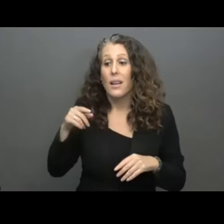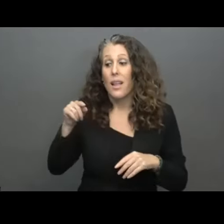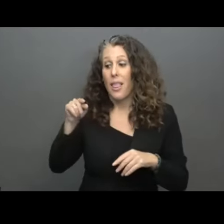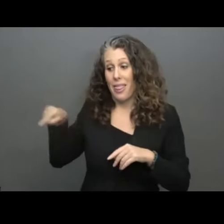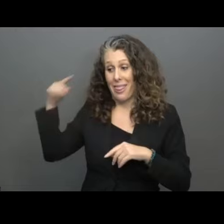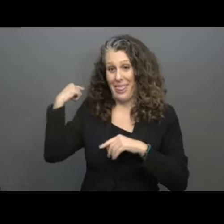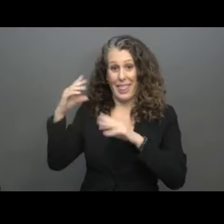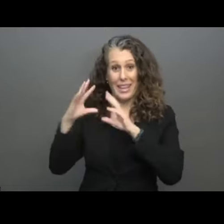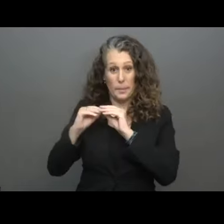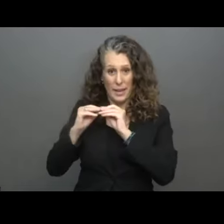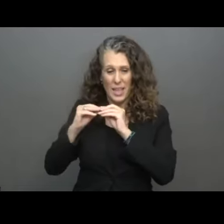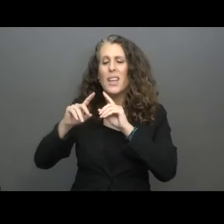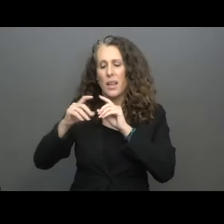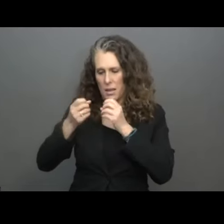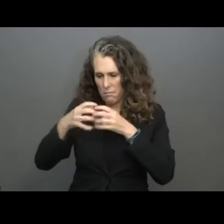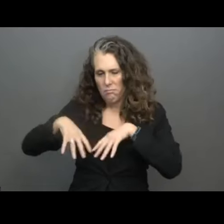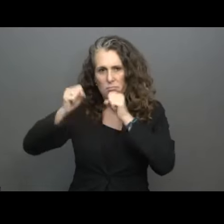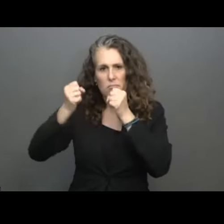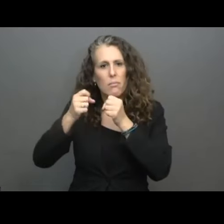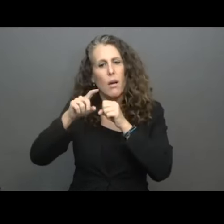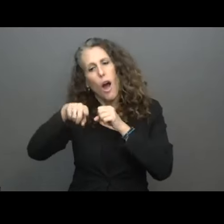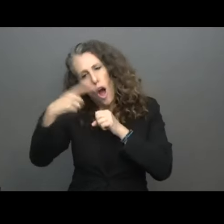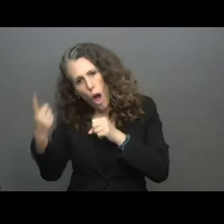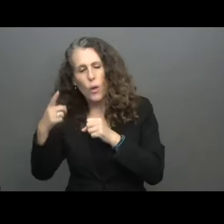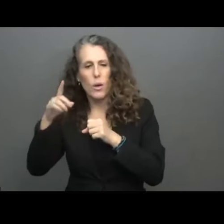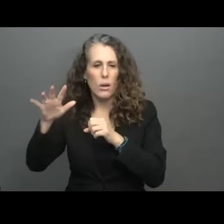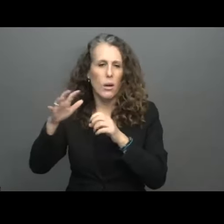in LA City, New Orleans. 11:37:19 In content overplays on top dog and